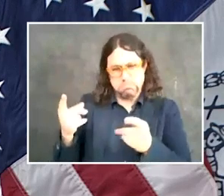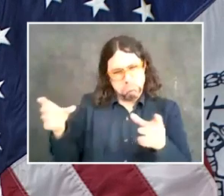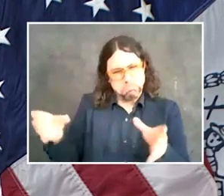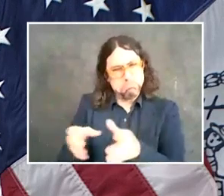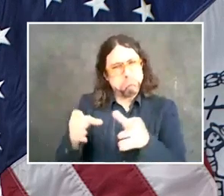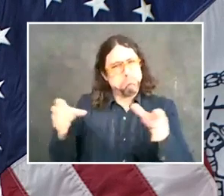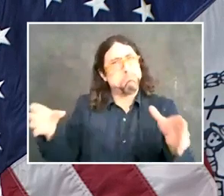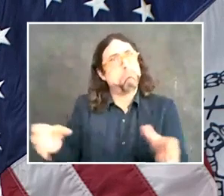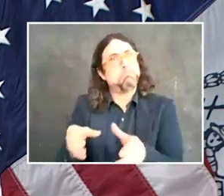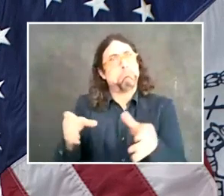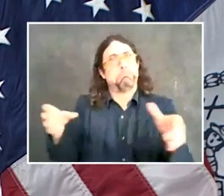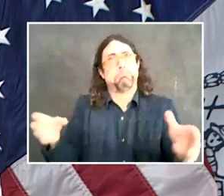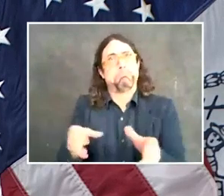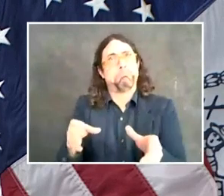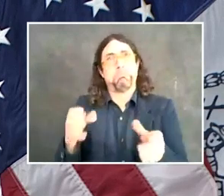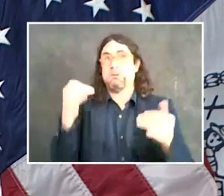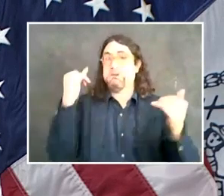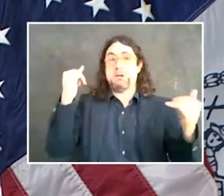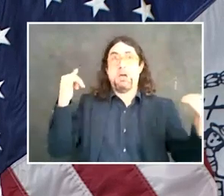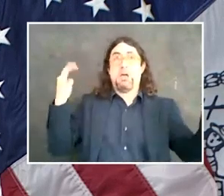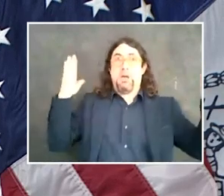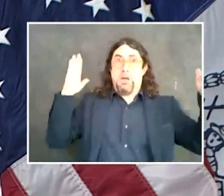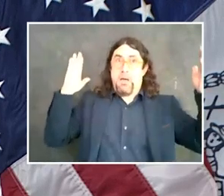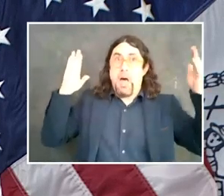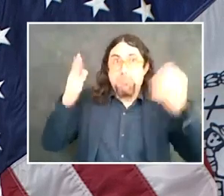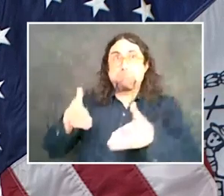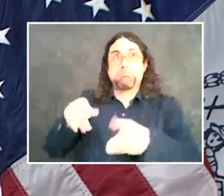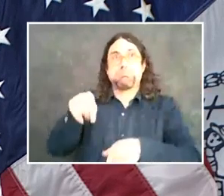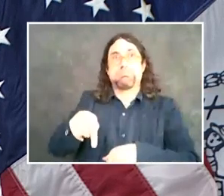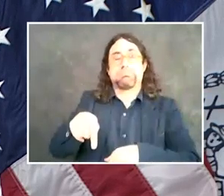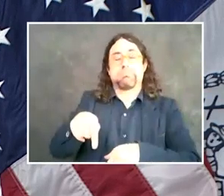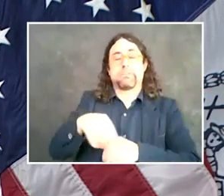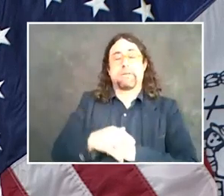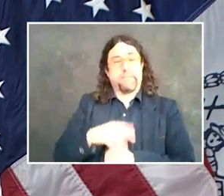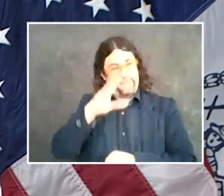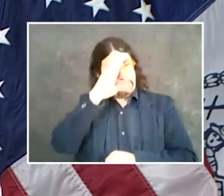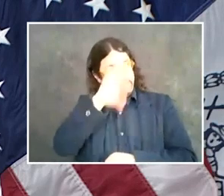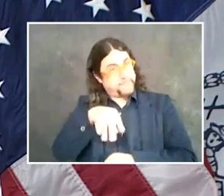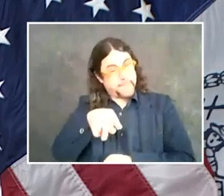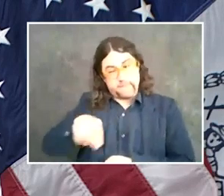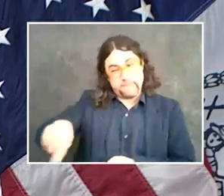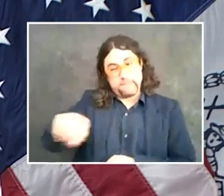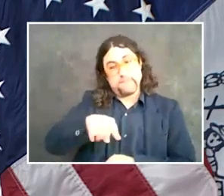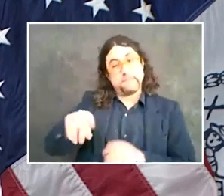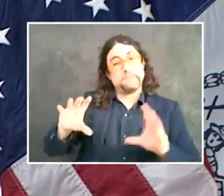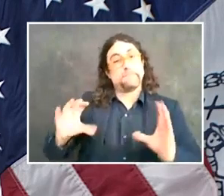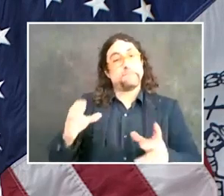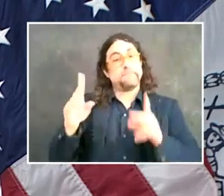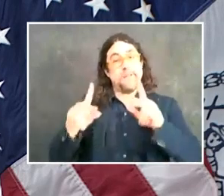APOLOGIZE, IF YOU FEEL BAD ABOUT SINGLING THEM OUT. ALSO RELATED TO SOCIAL